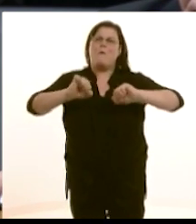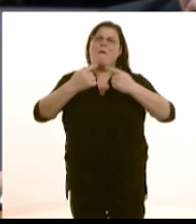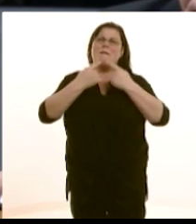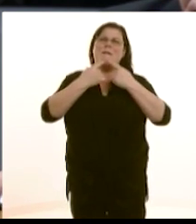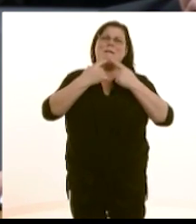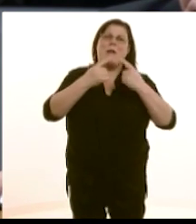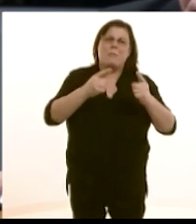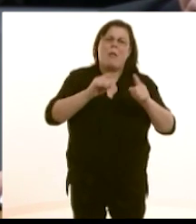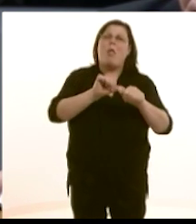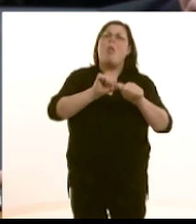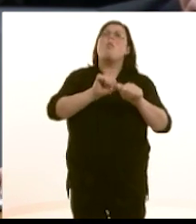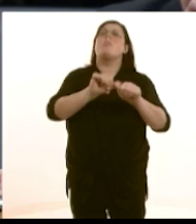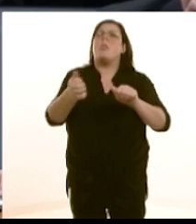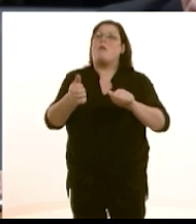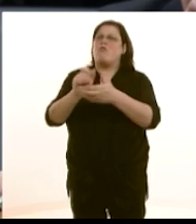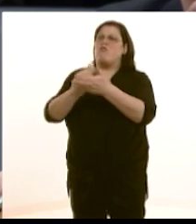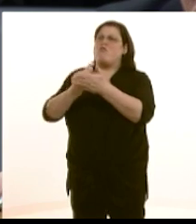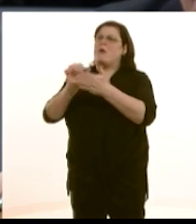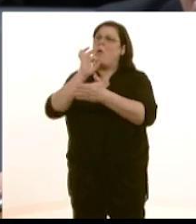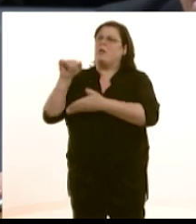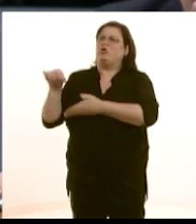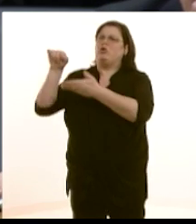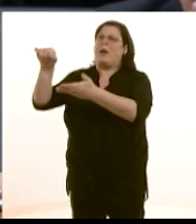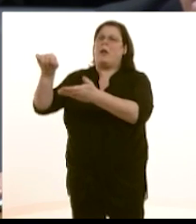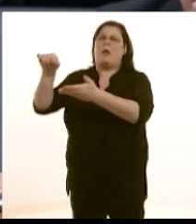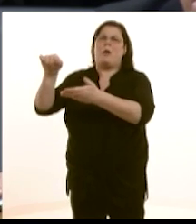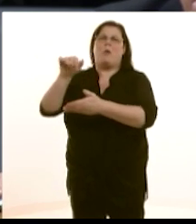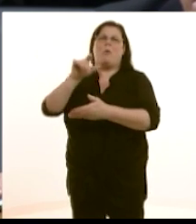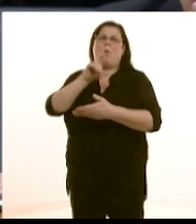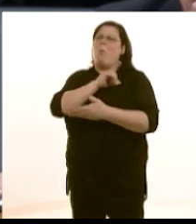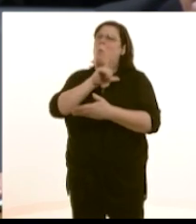to the Chancellor of the Exchequer to pursue the issue of an enterprise zone, and when